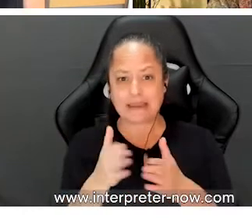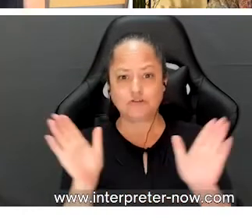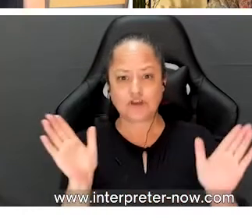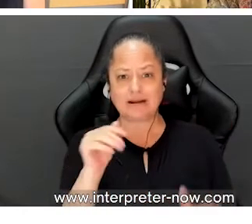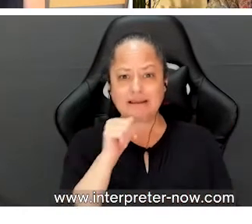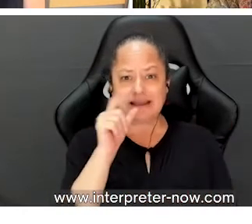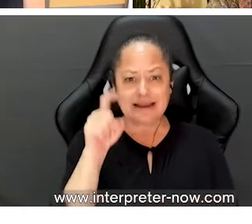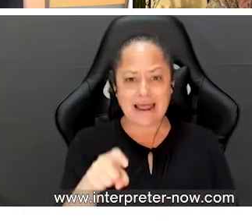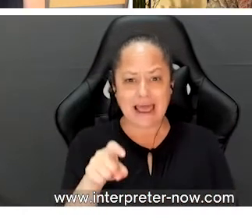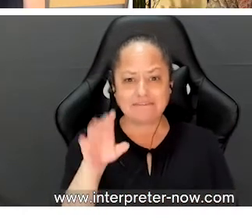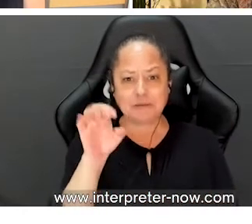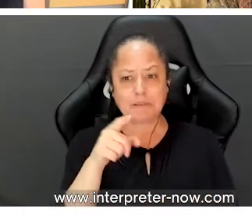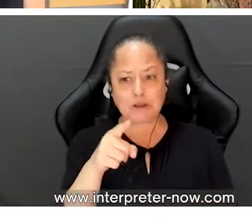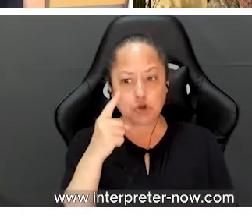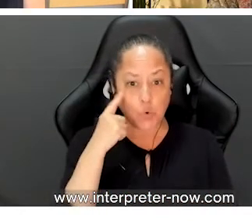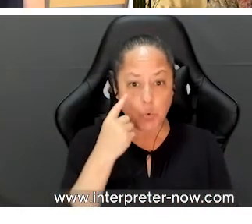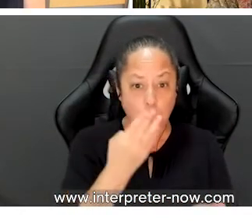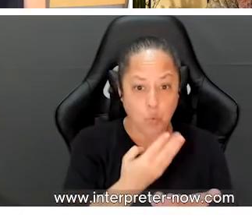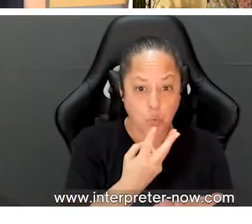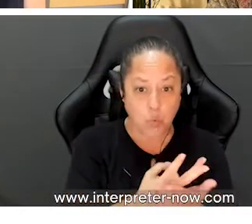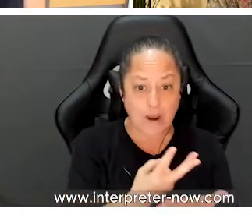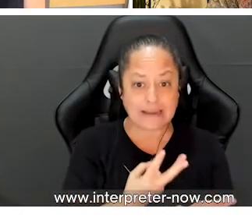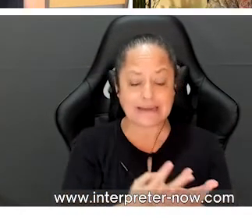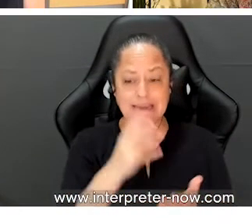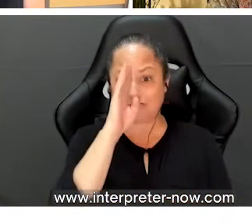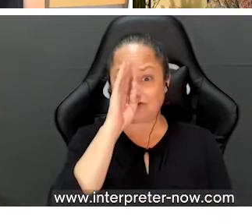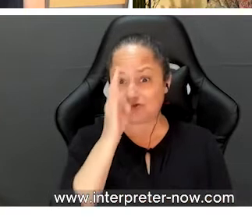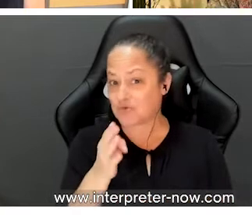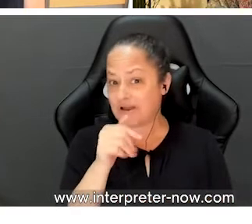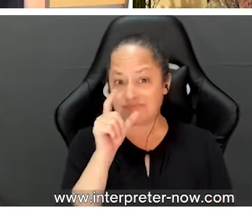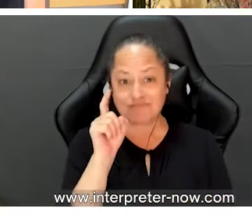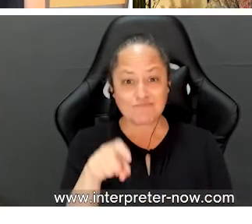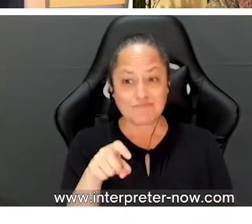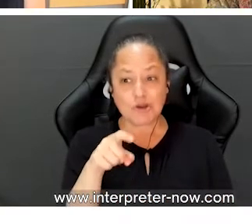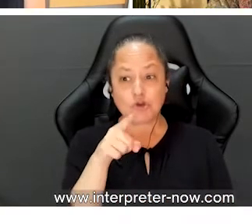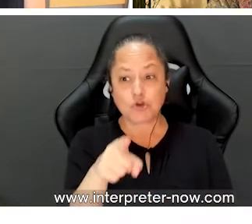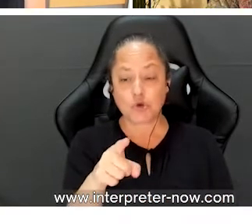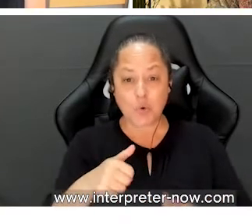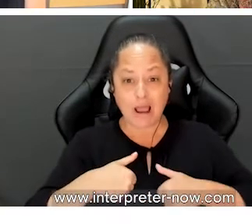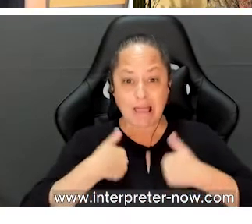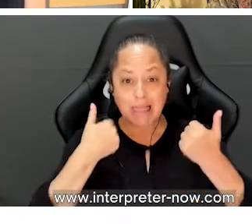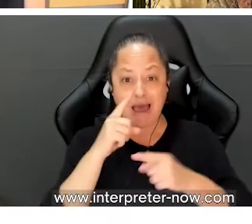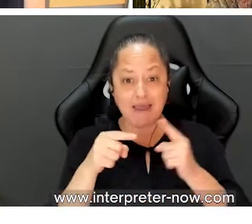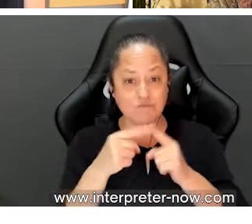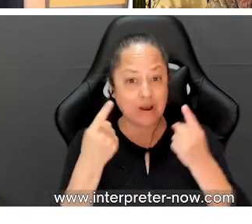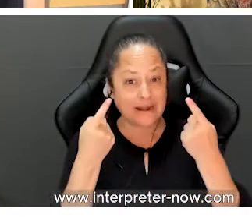have to be that you witnessed it directly. It doesn't have to be something that you were alive when it happened.